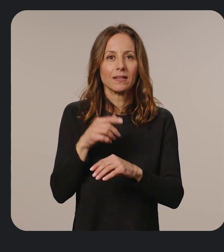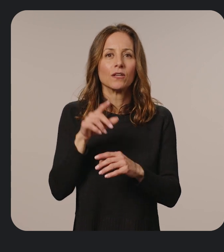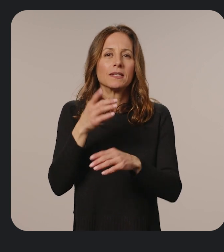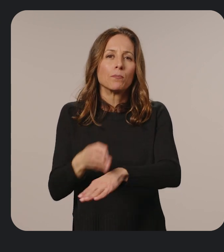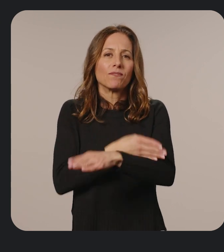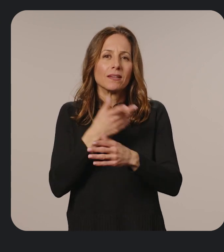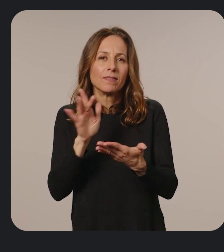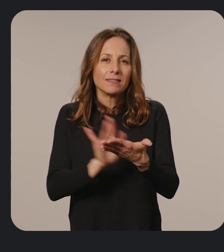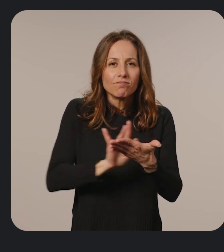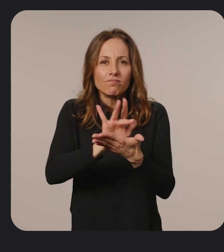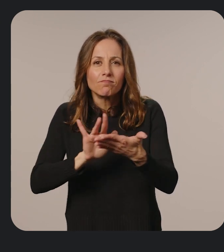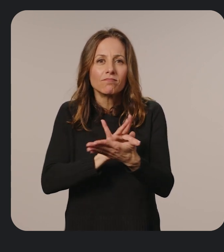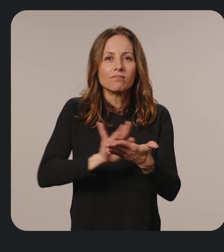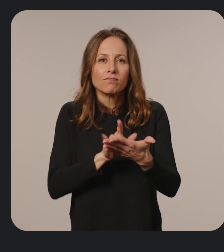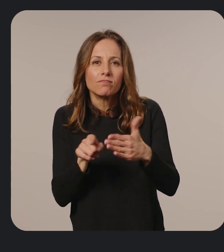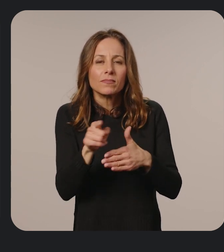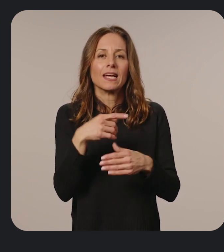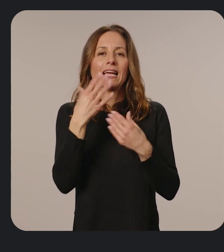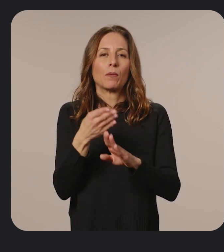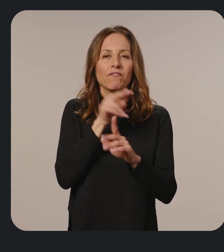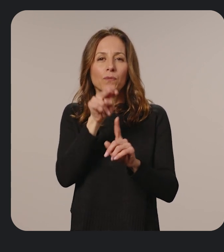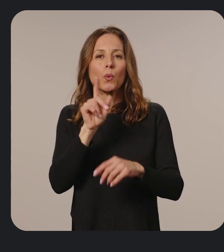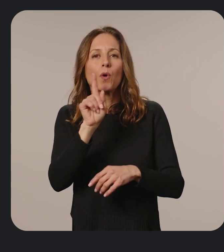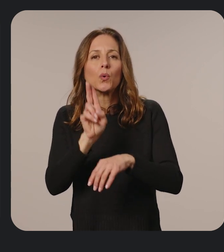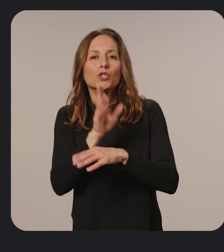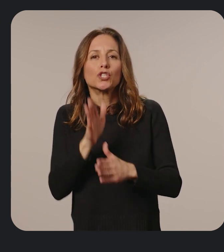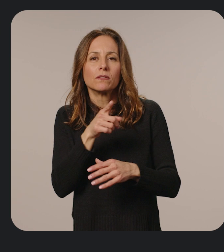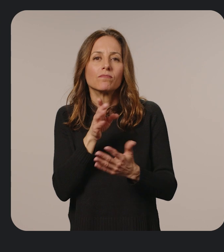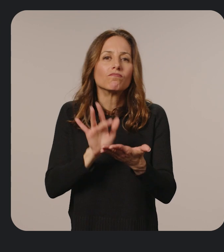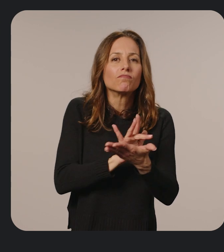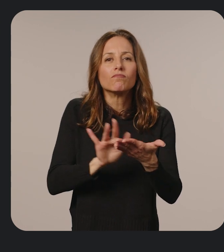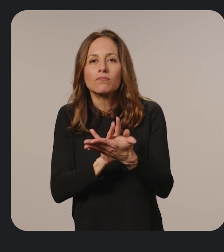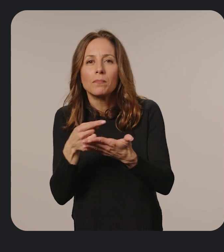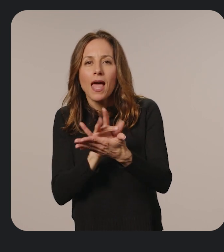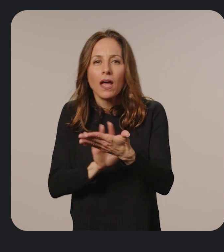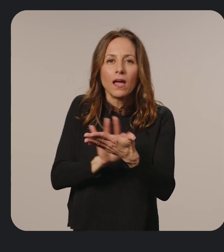to improve gesture navigation, giving a preview of where users are going as they swipe back,